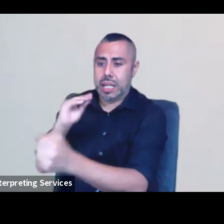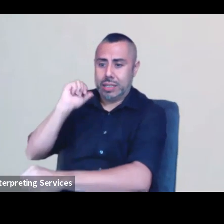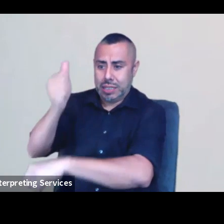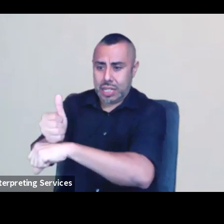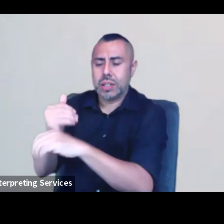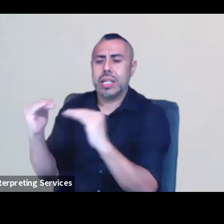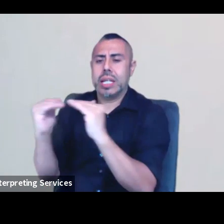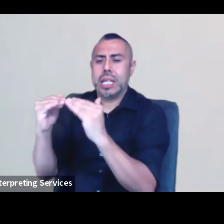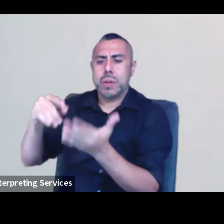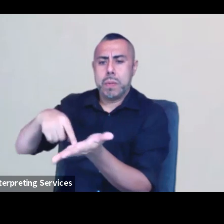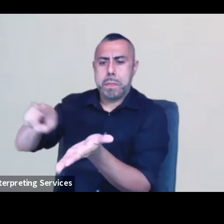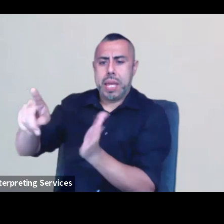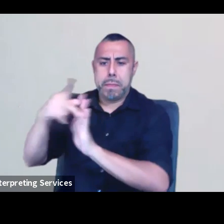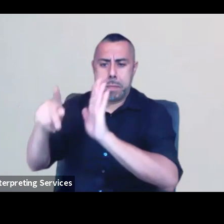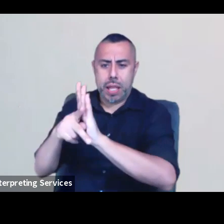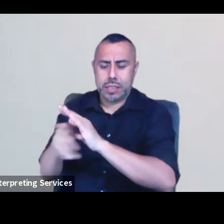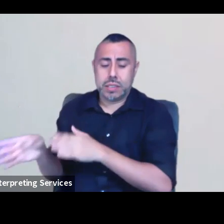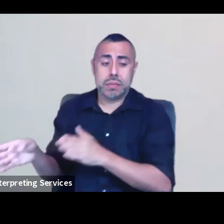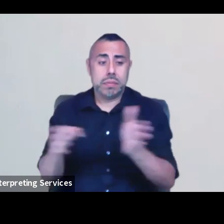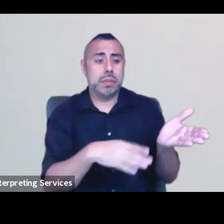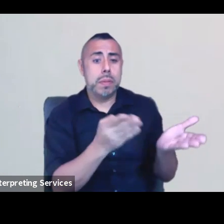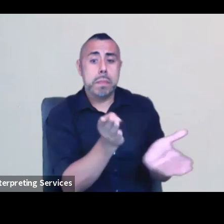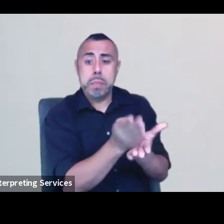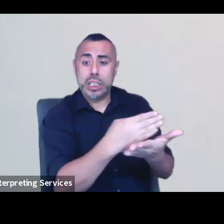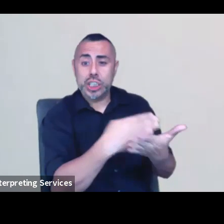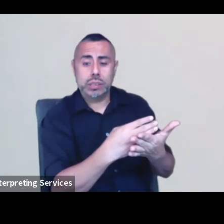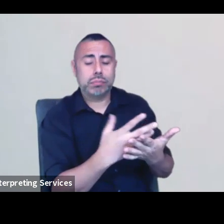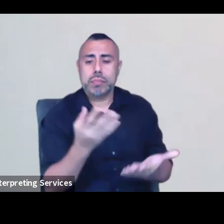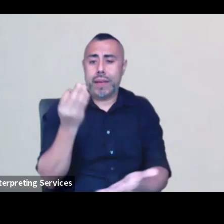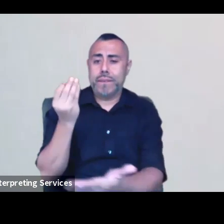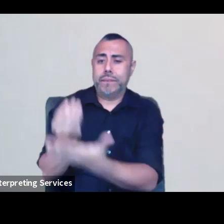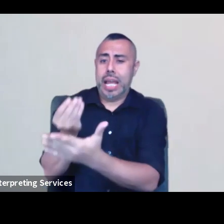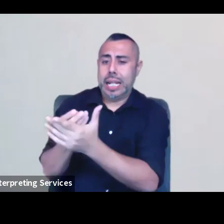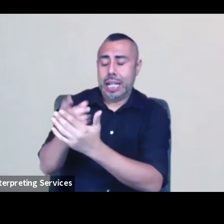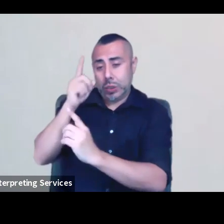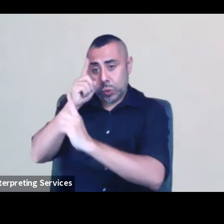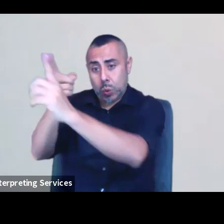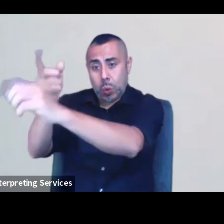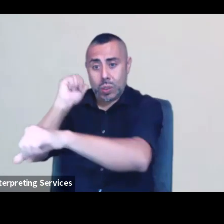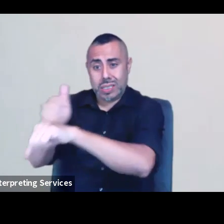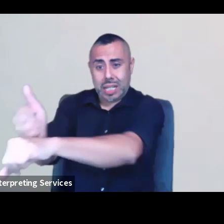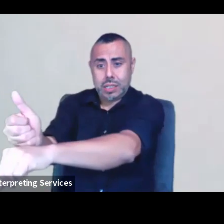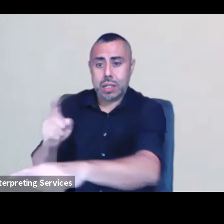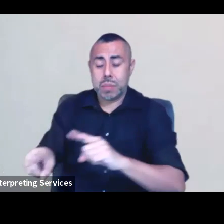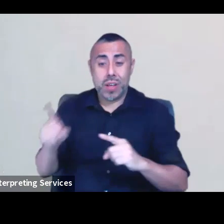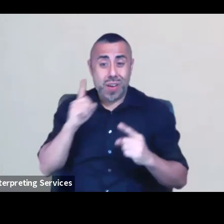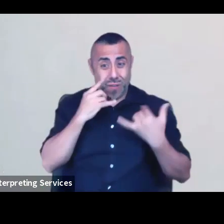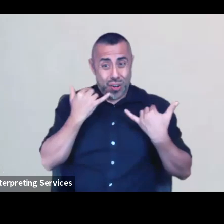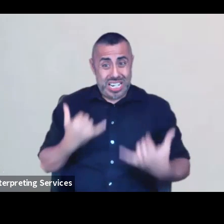budgeting, financial goalsetting, but for now, navigating these uncertain times,